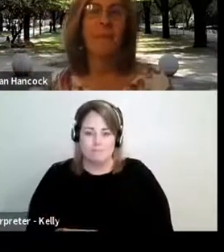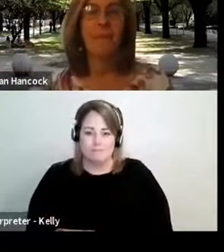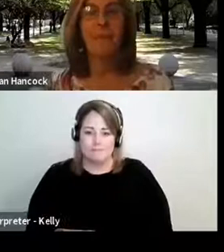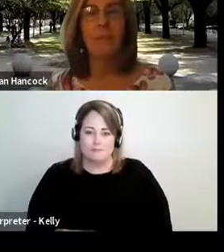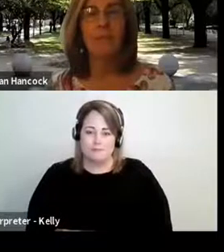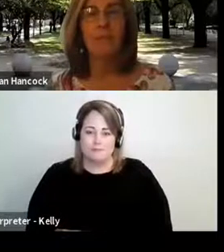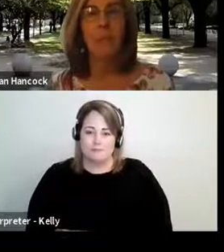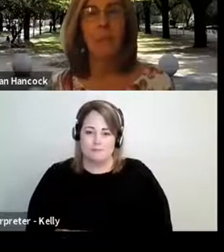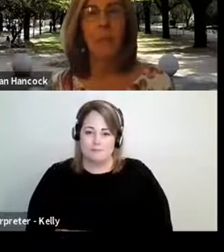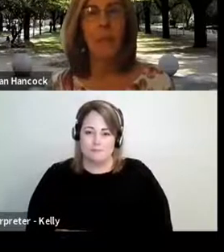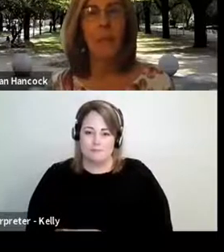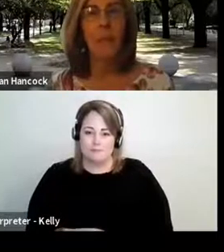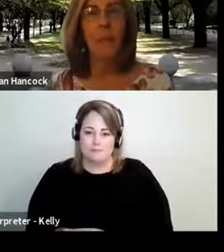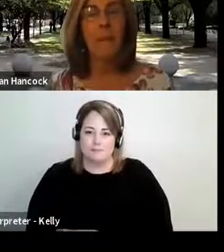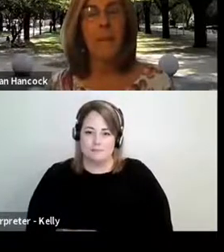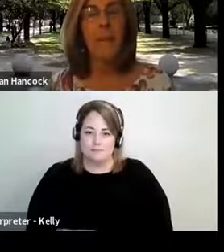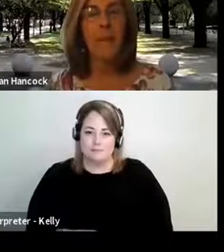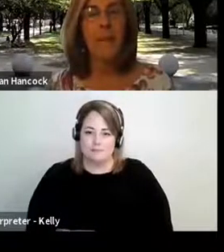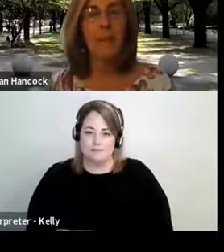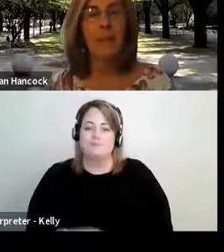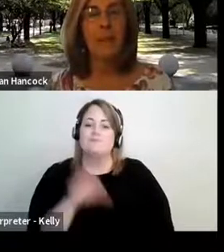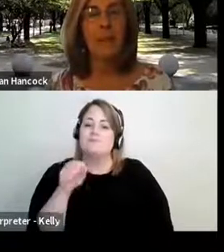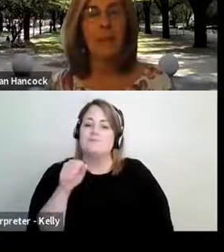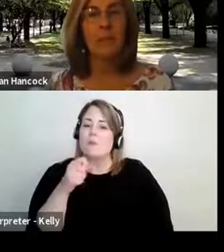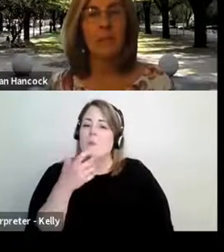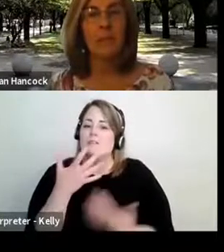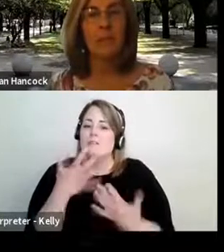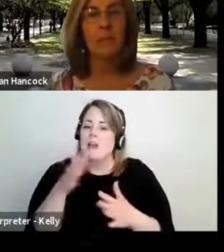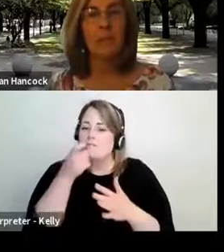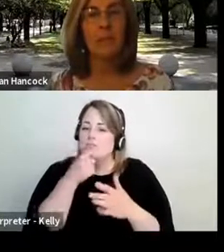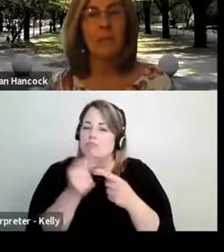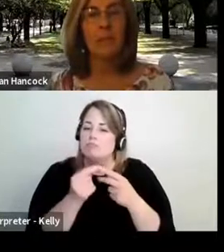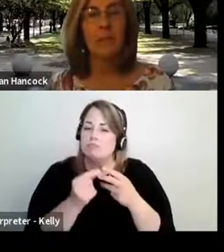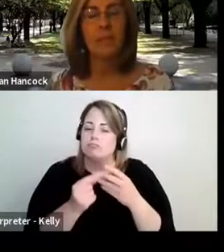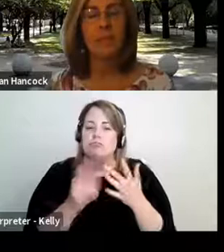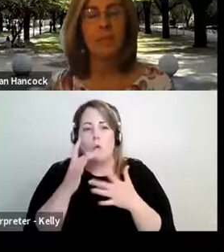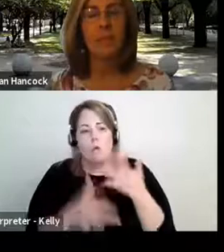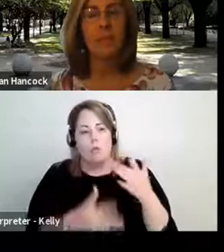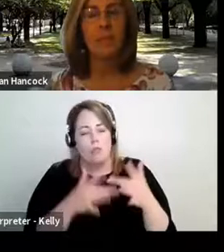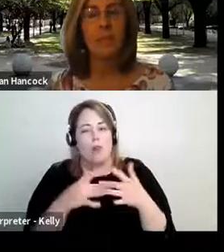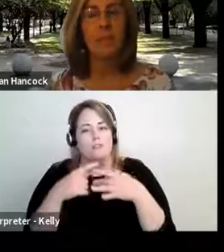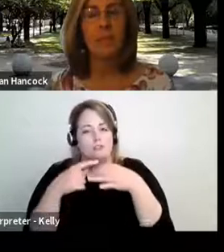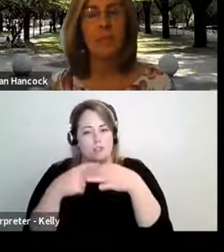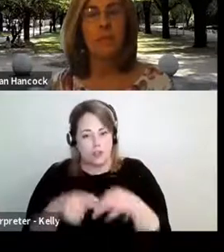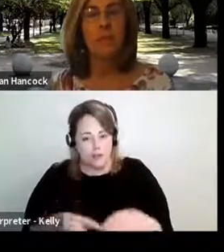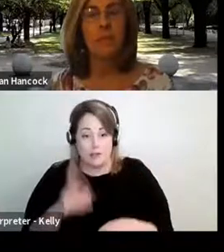few different things over the years. We’ve done online surveys of both mentors and mentees,